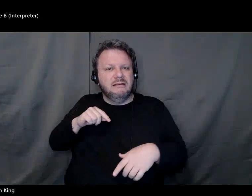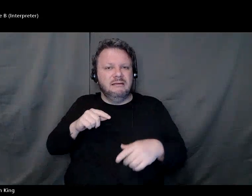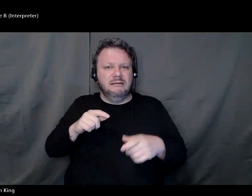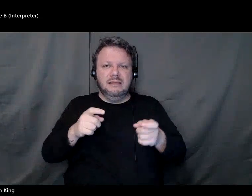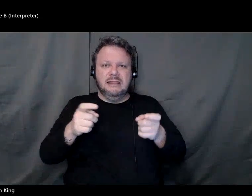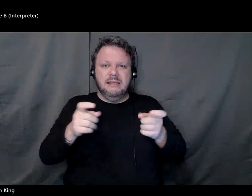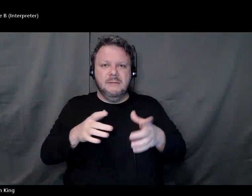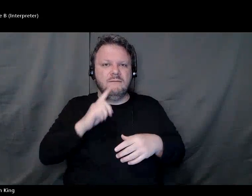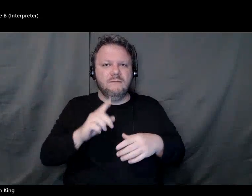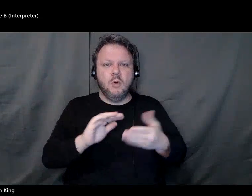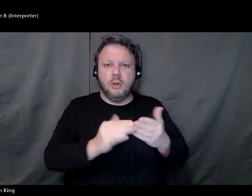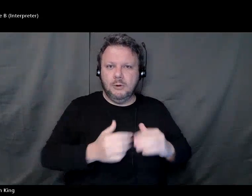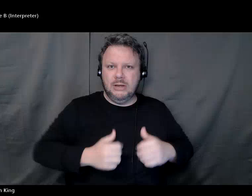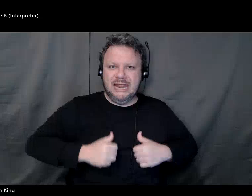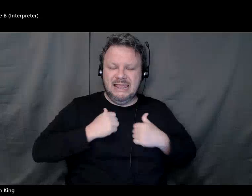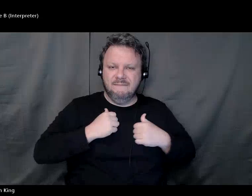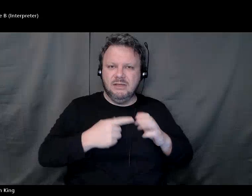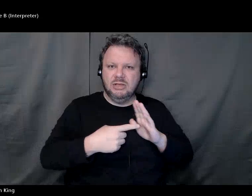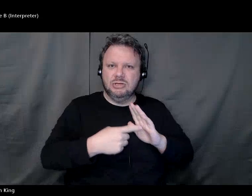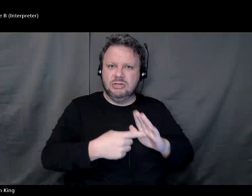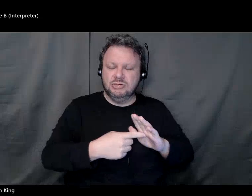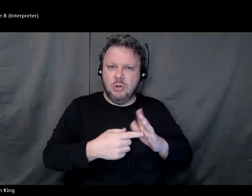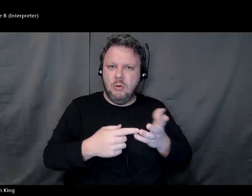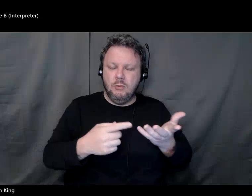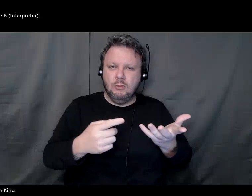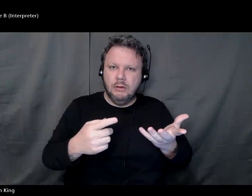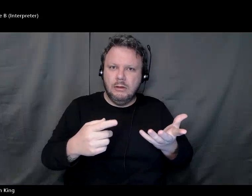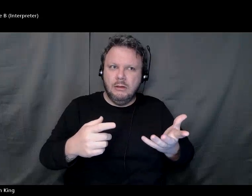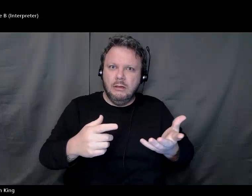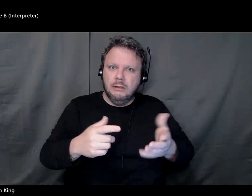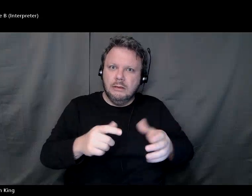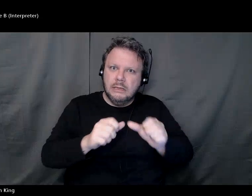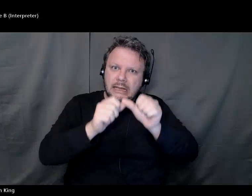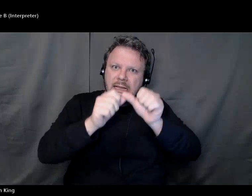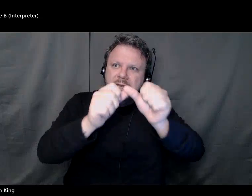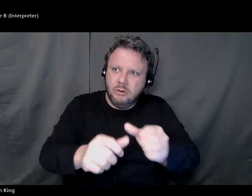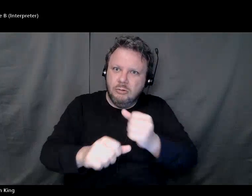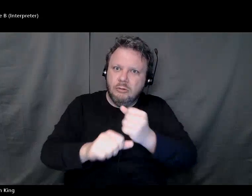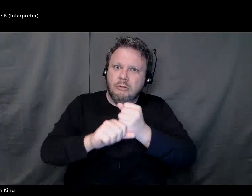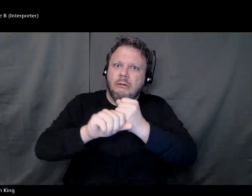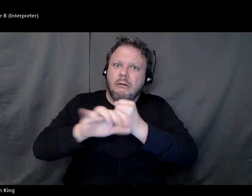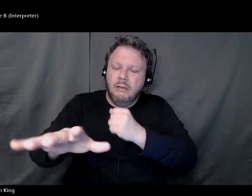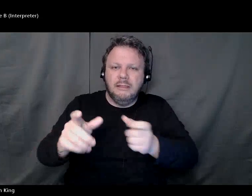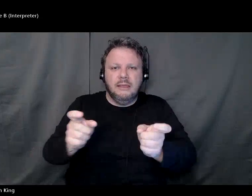The administration for community living is showing signs of life. They are issuing grant opportunities.